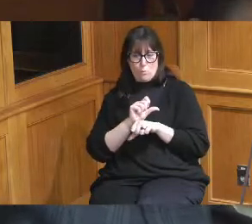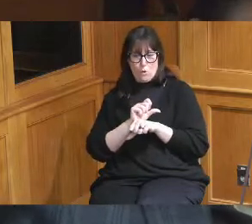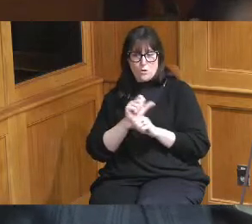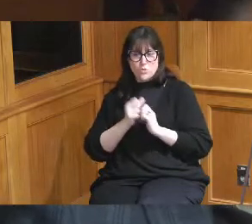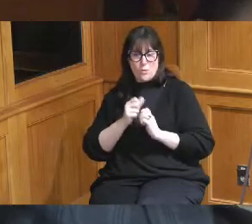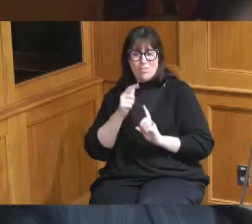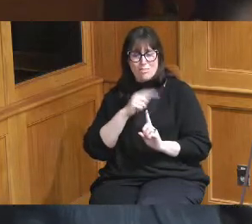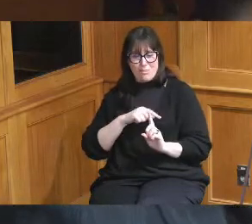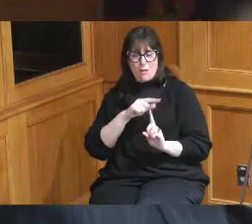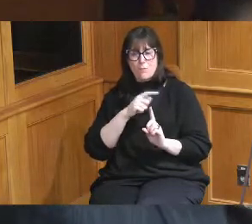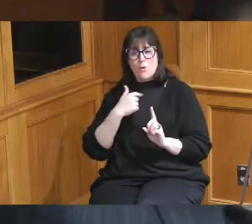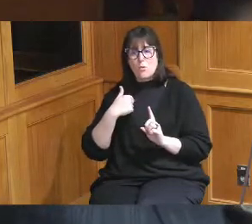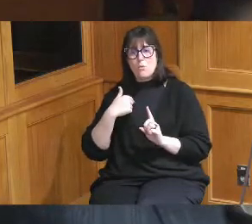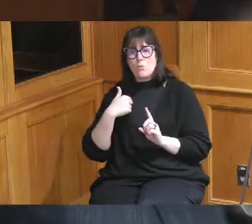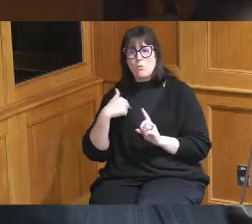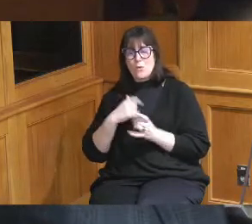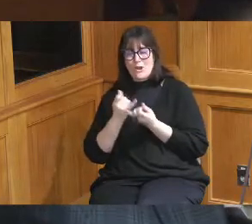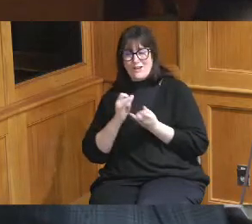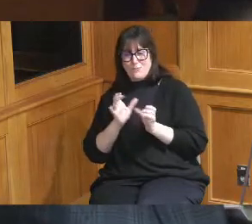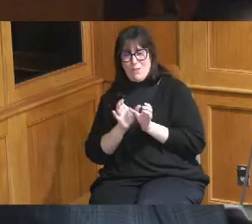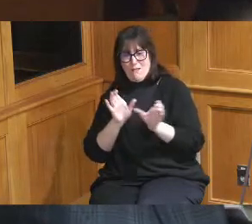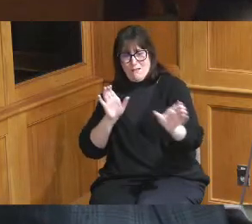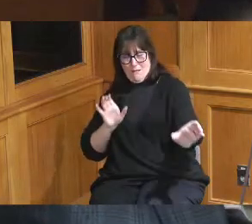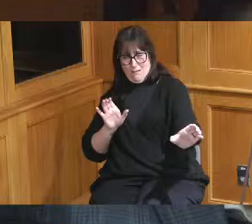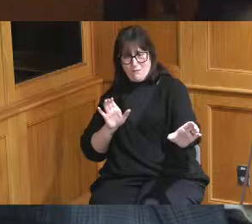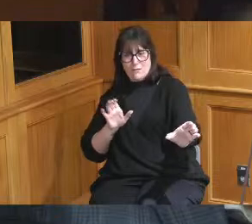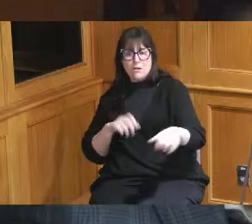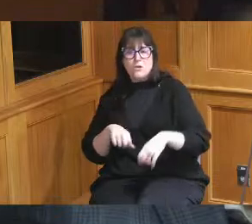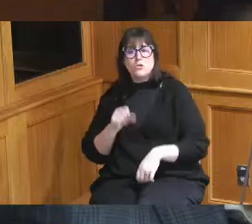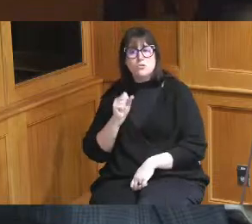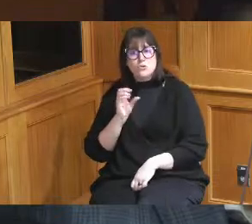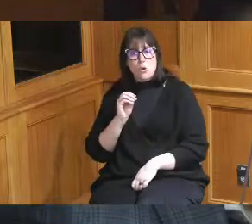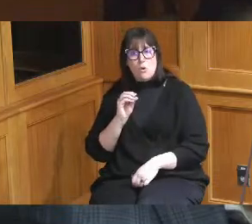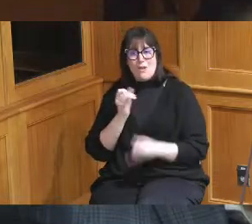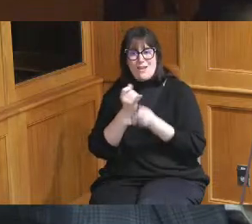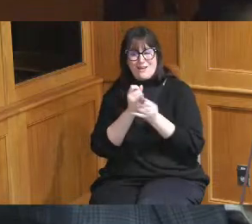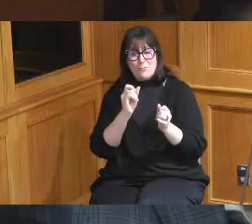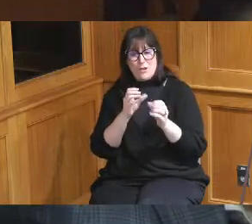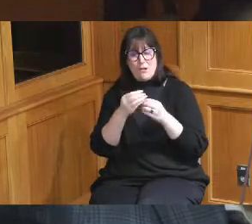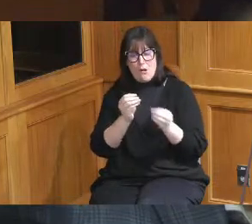elected Office of the Sheriff's office so even though it's an independent office the way we've